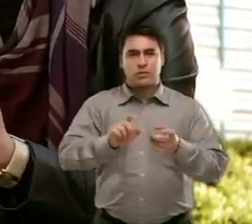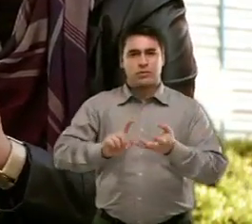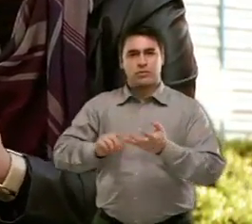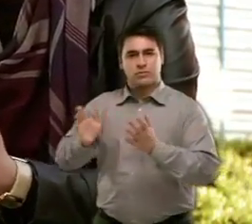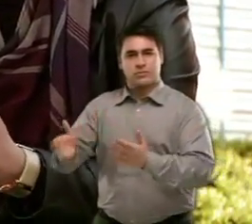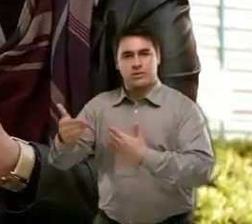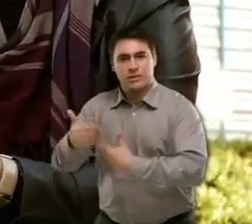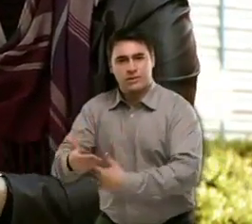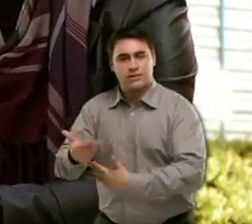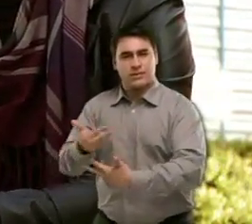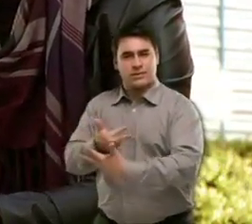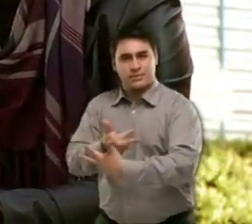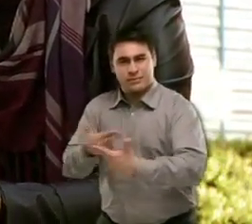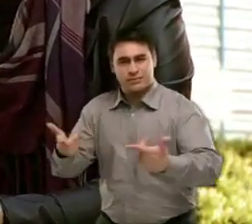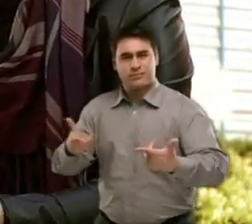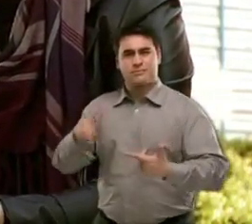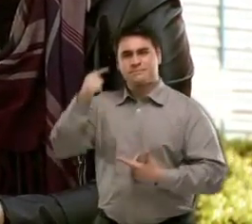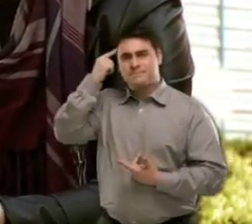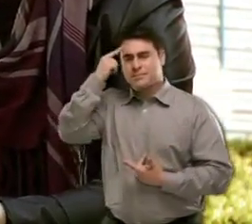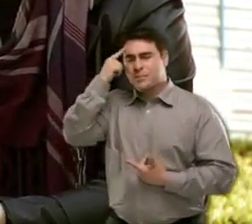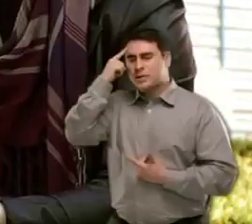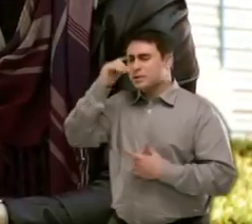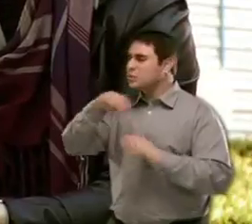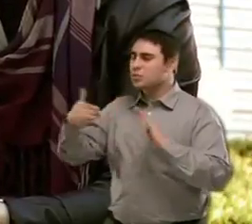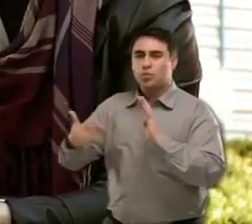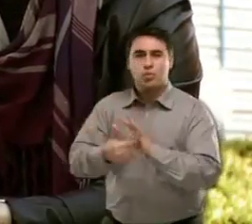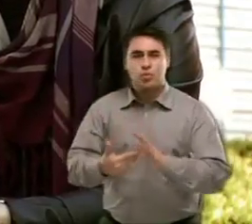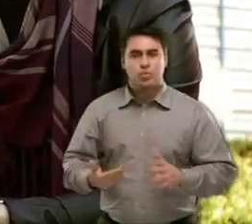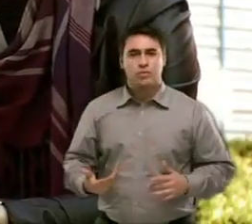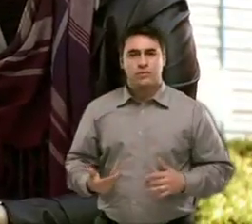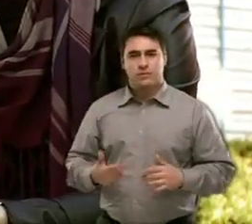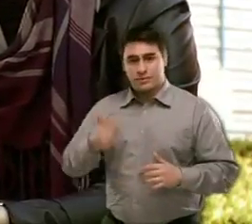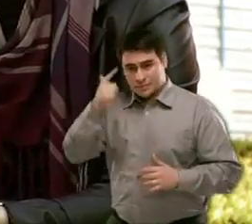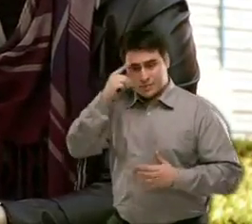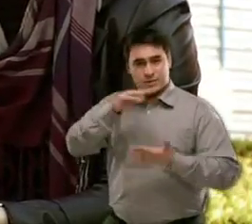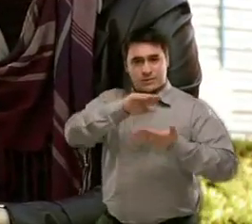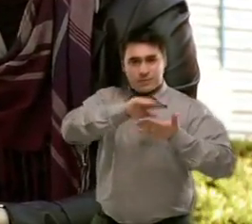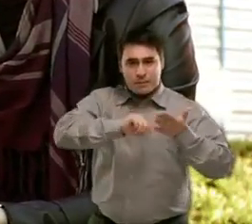Think about all that because we are designing our methodology for all students, not only for a so-called normal group.